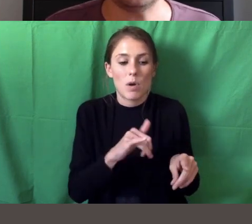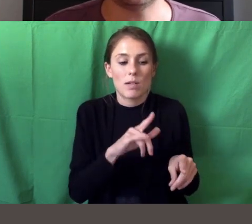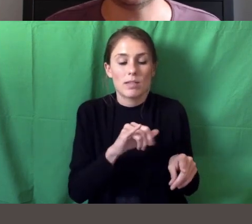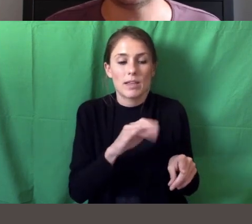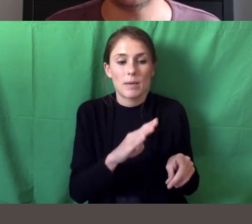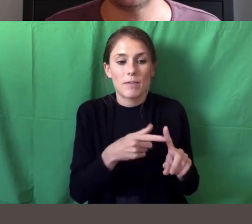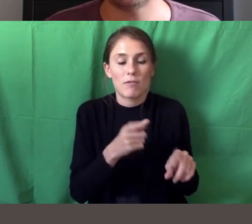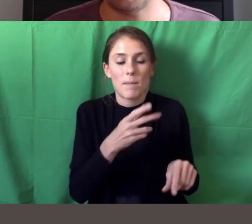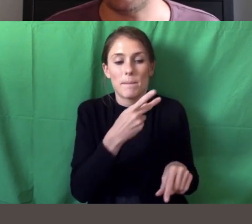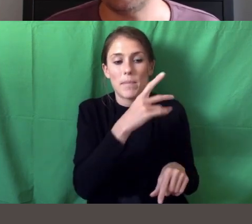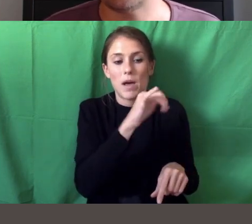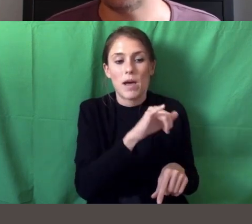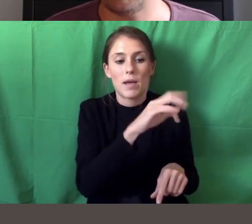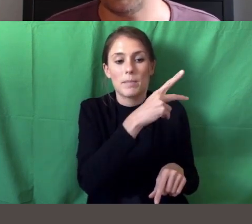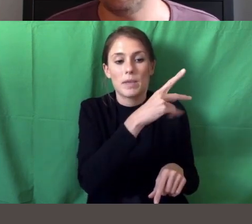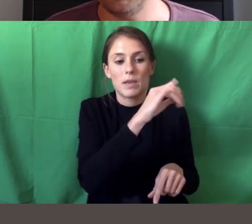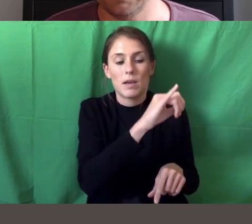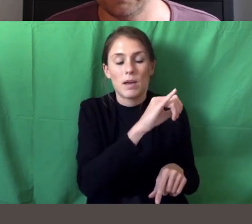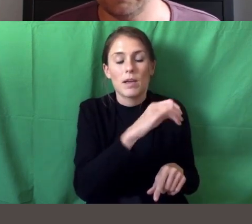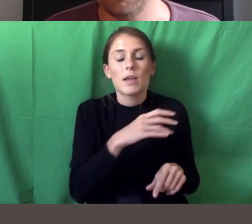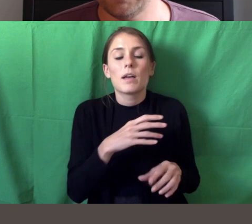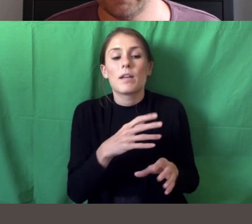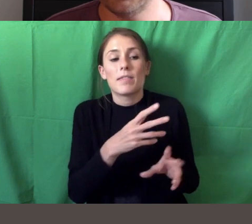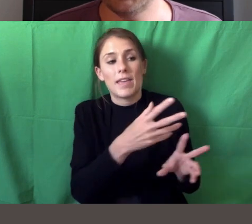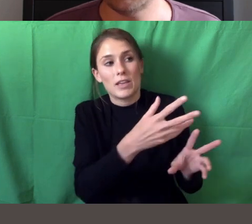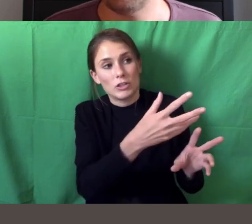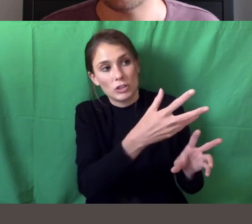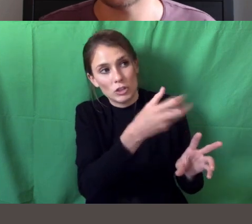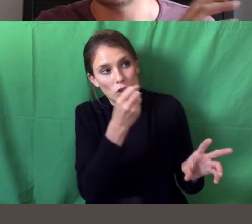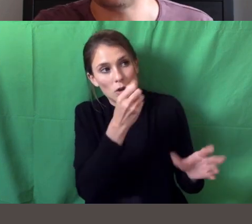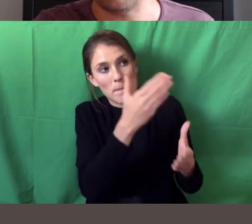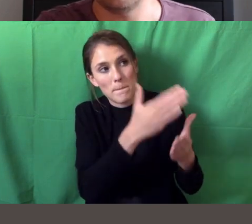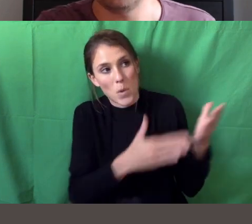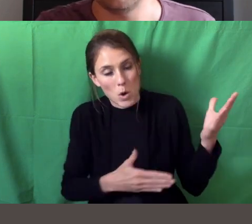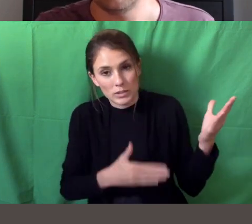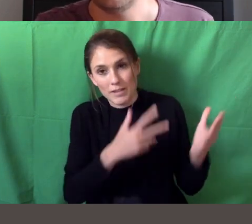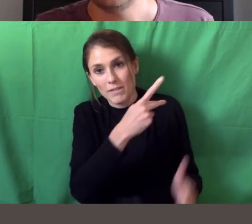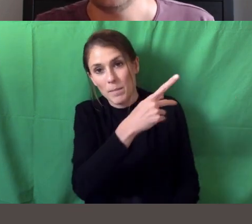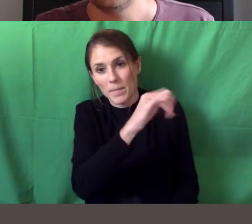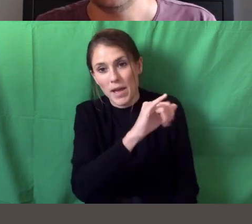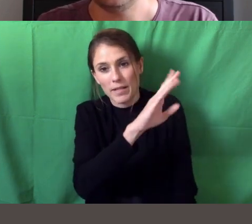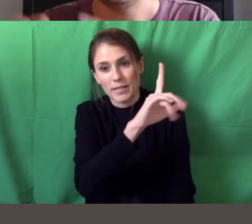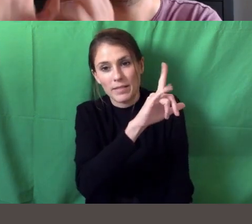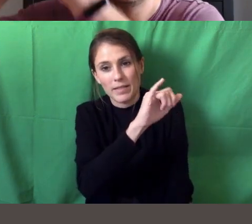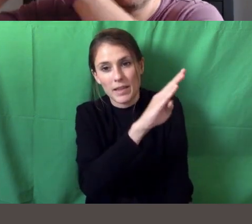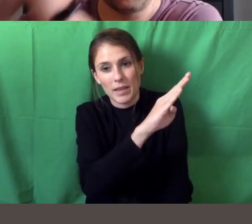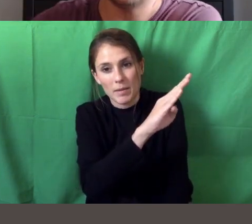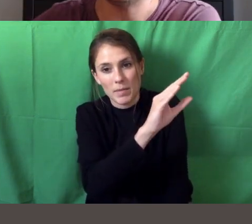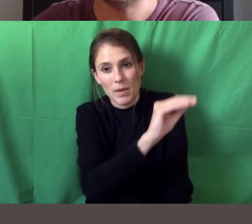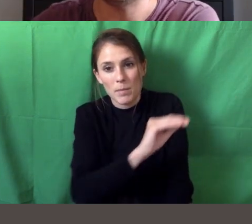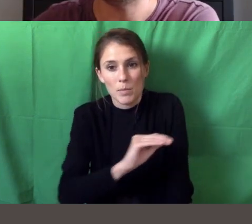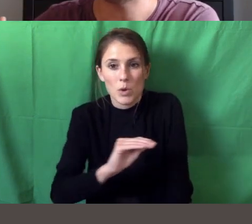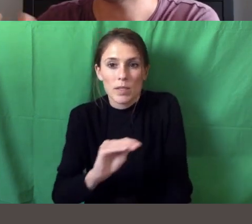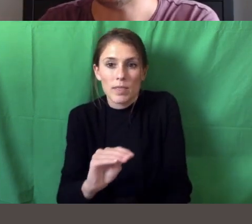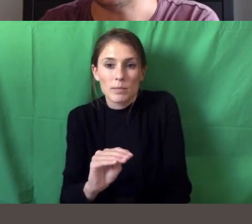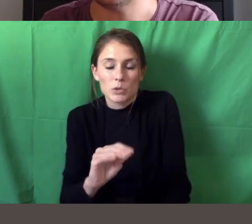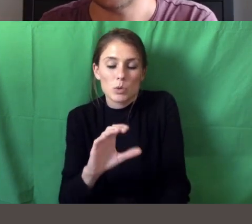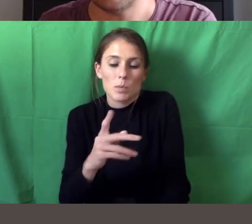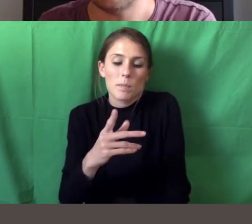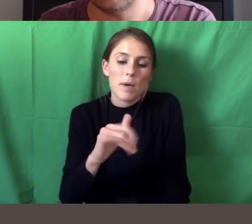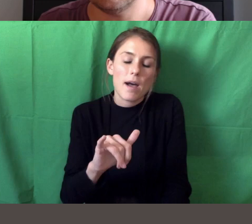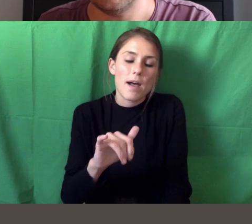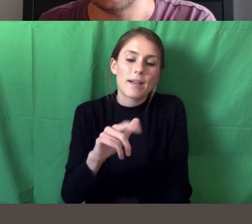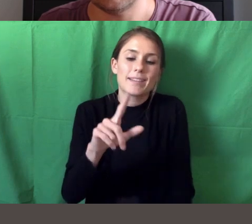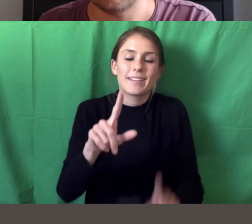of pylib. So instead of installing pylib from PyPI, they took parts of pylib and put that in